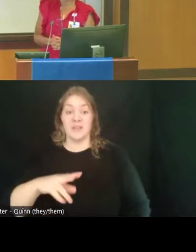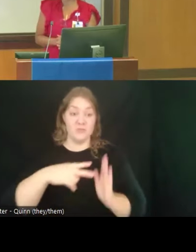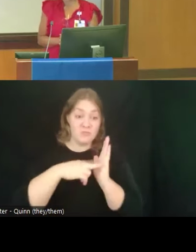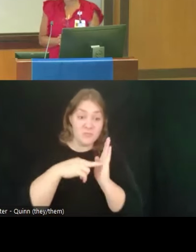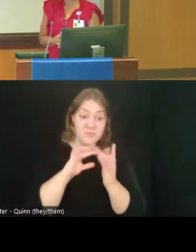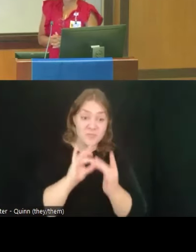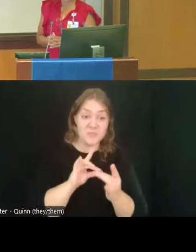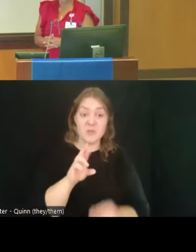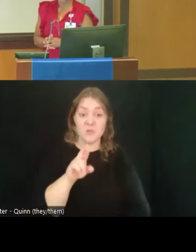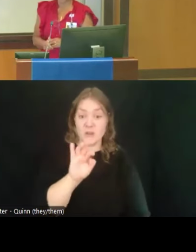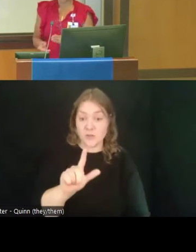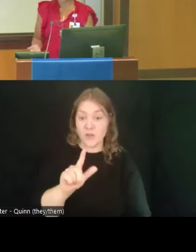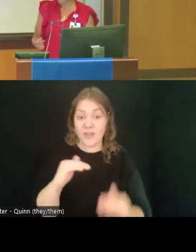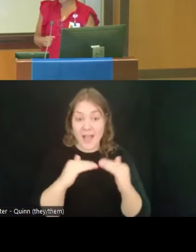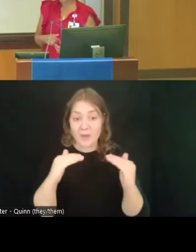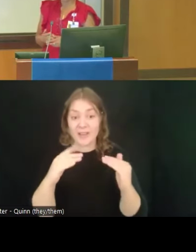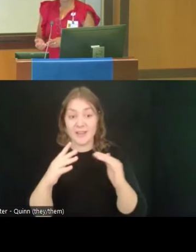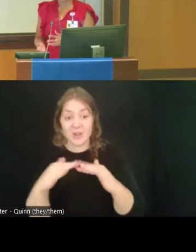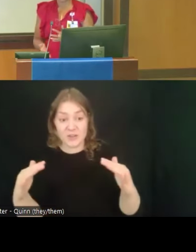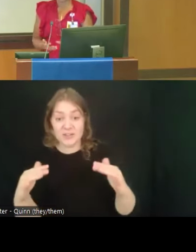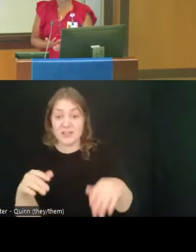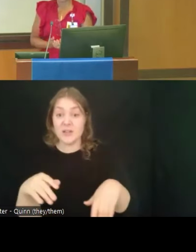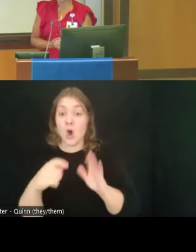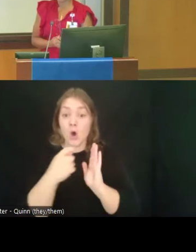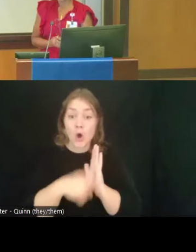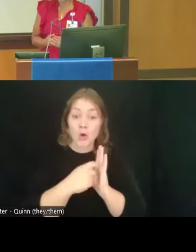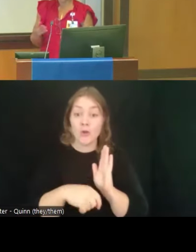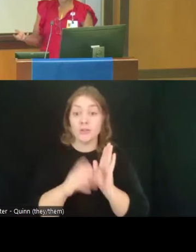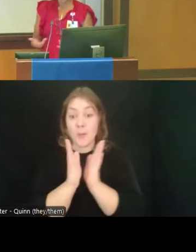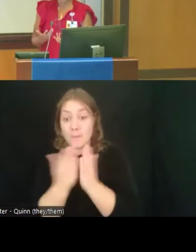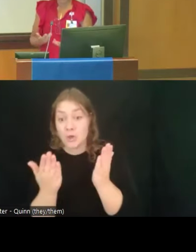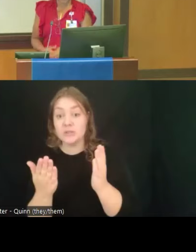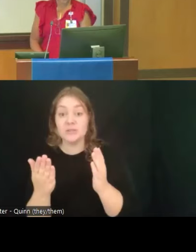and diversity and we'll pull articles and books and we try to kind of make sure that's included